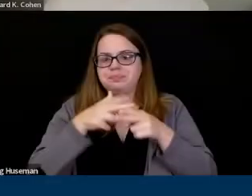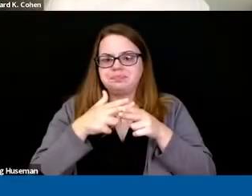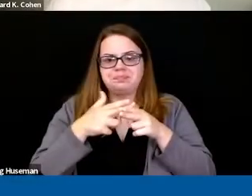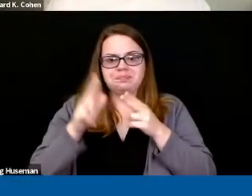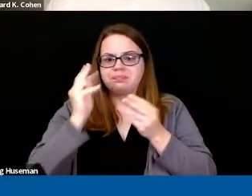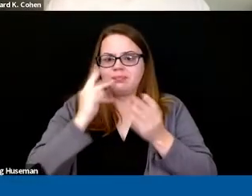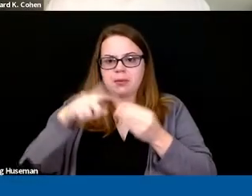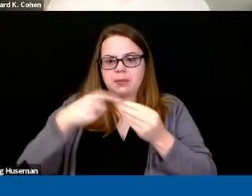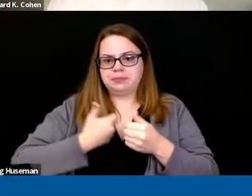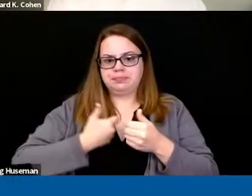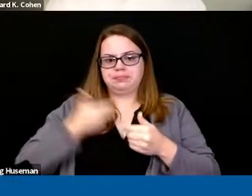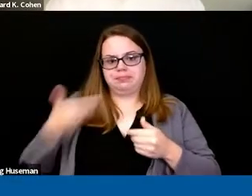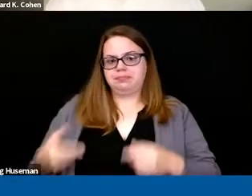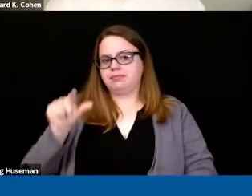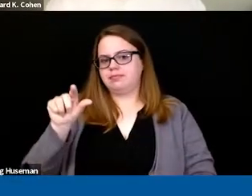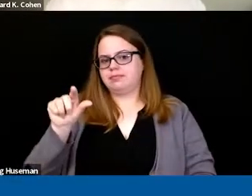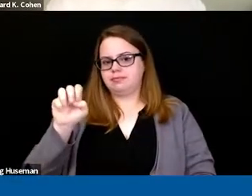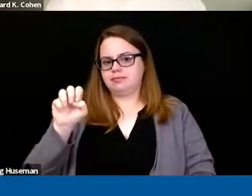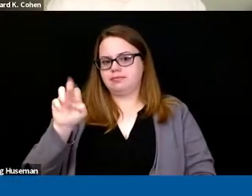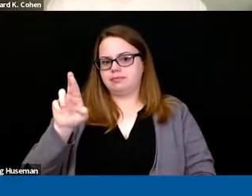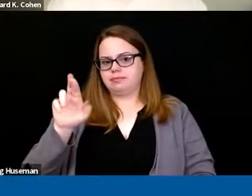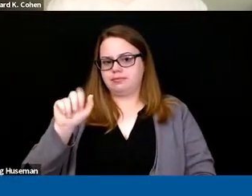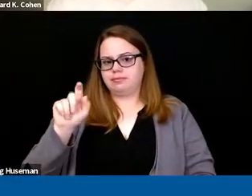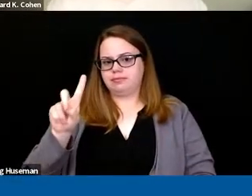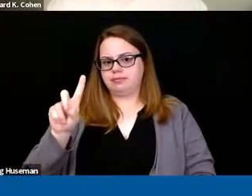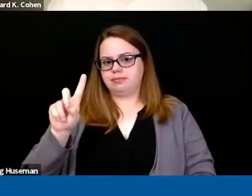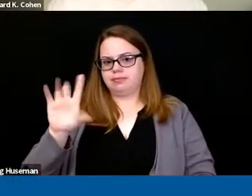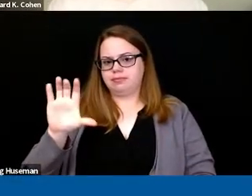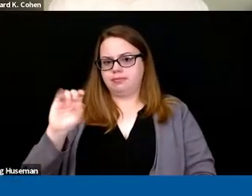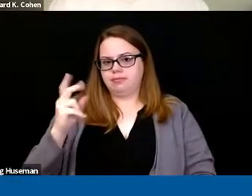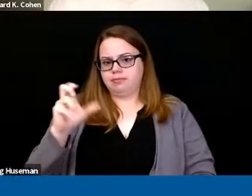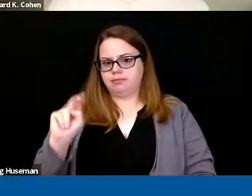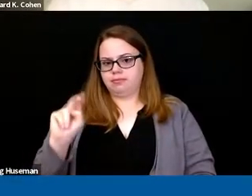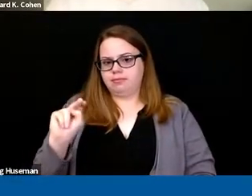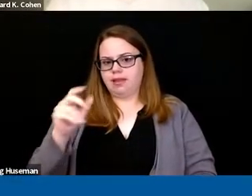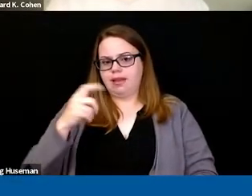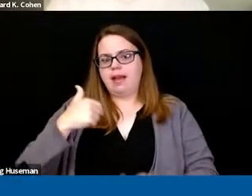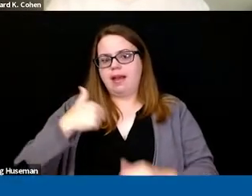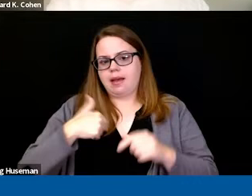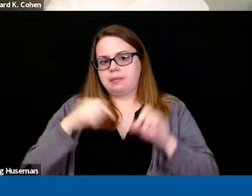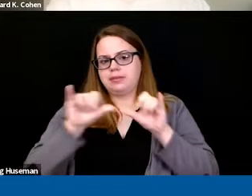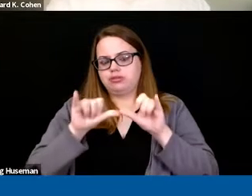Again, my name is Gerard K. Cohen, and I am currently the Engineering Manager for the Accessibility Experience Team at Twitter,